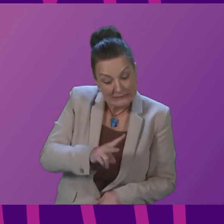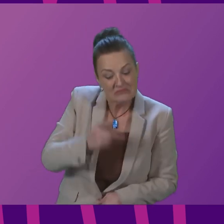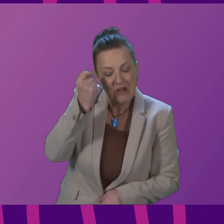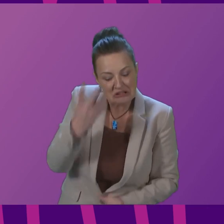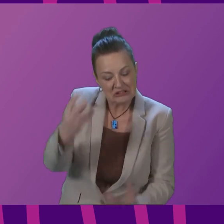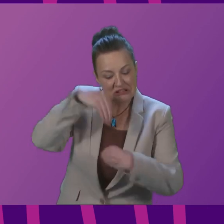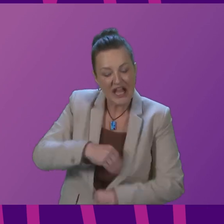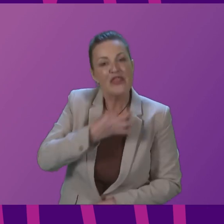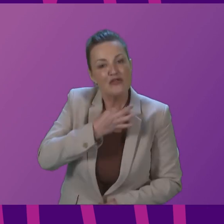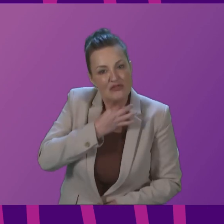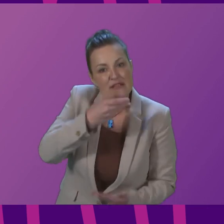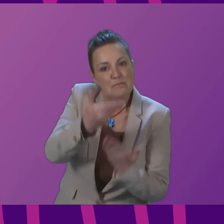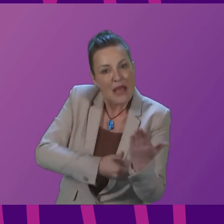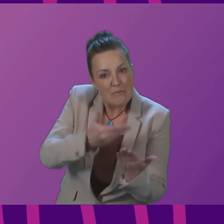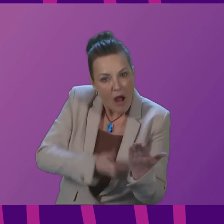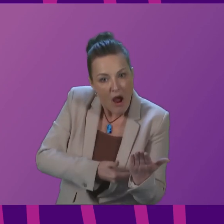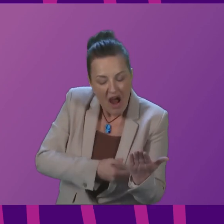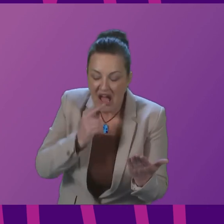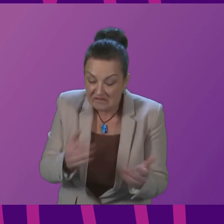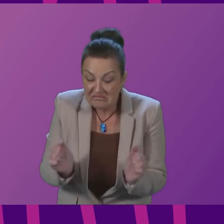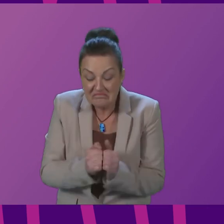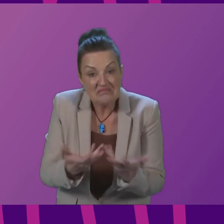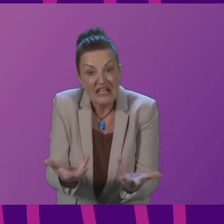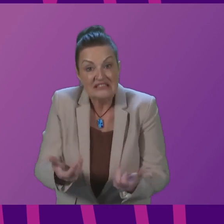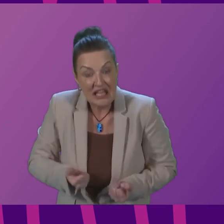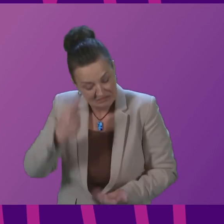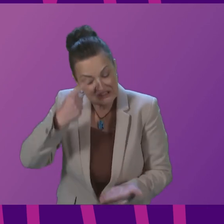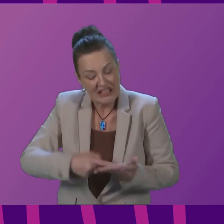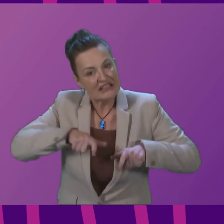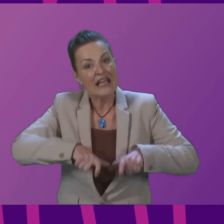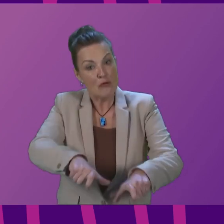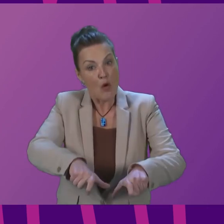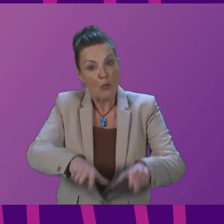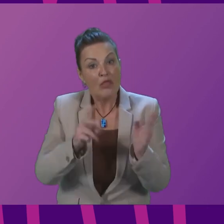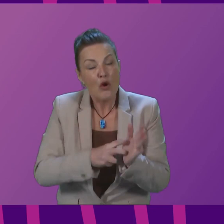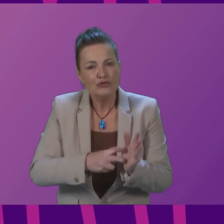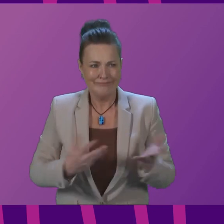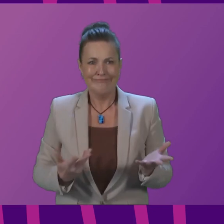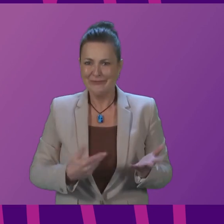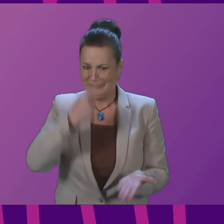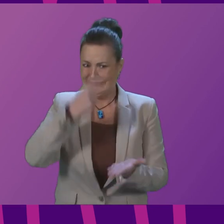“have noted and accepted the ... technical and commercial risks” and have decided “to proceed”. The decision is recorded there.